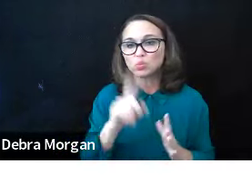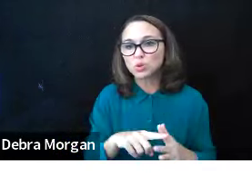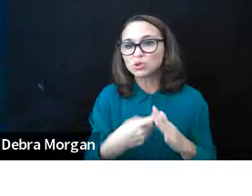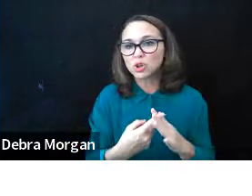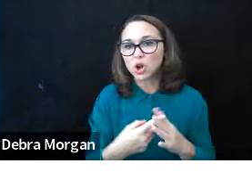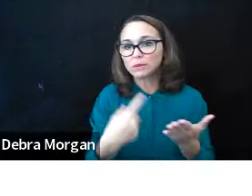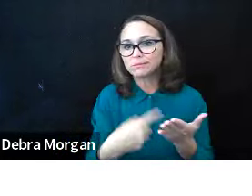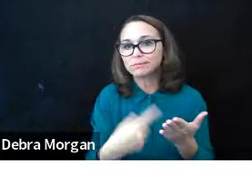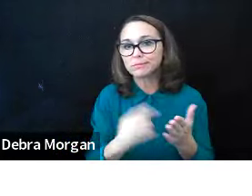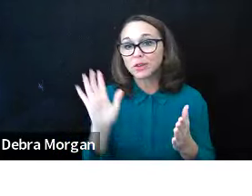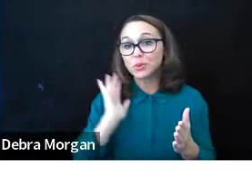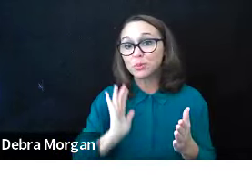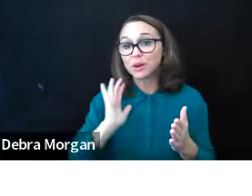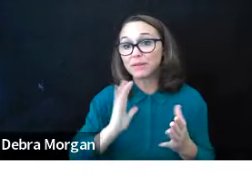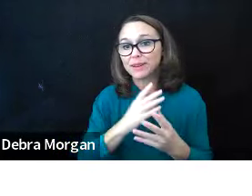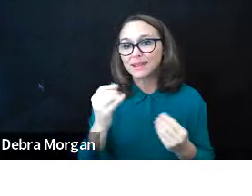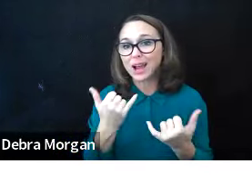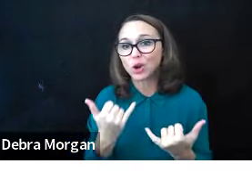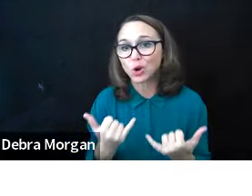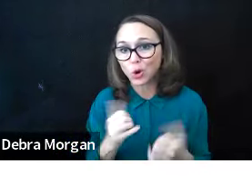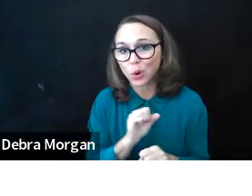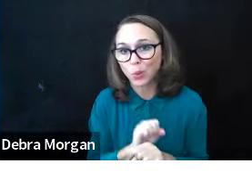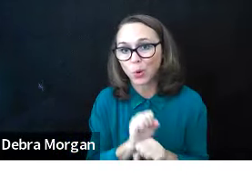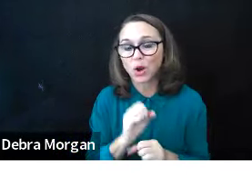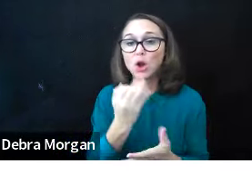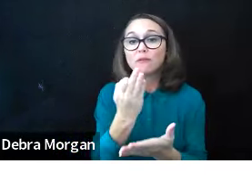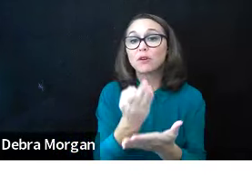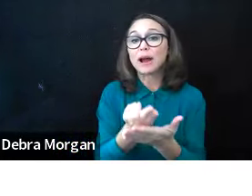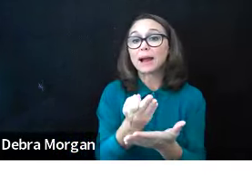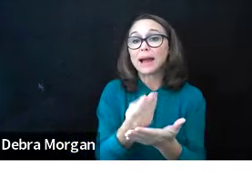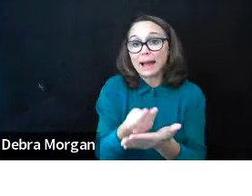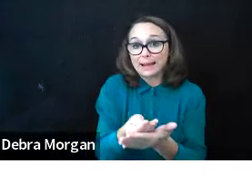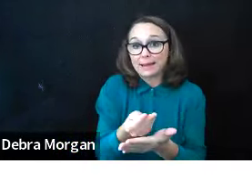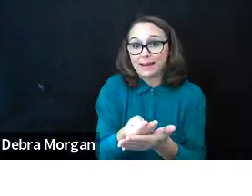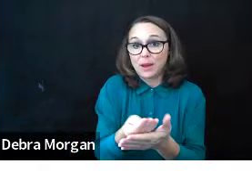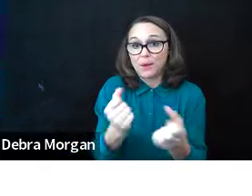previous and current work in economic supports for families. This has been one that all of our